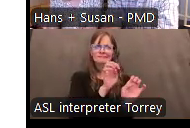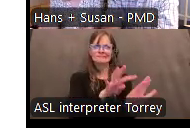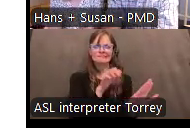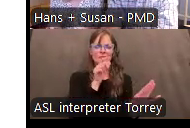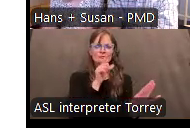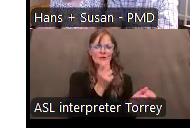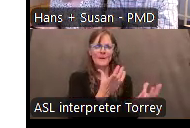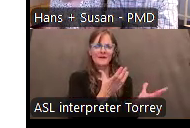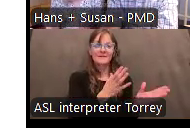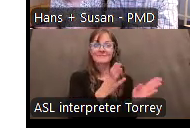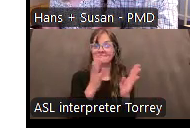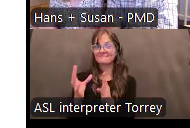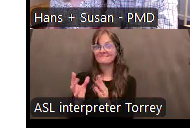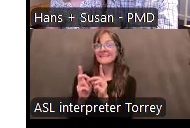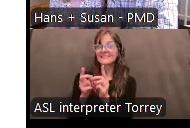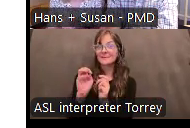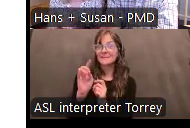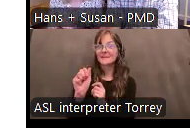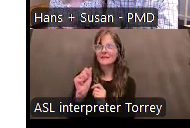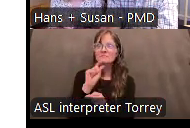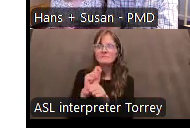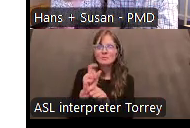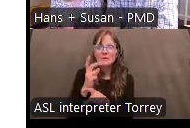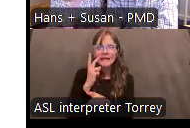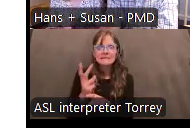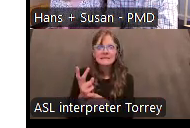okay, how did all these different channels work together?